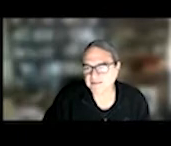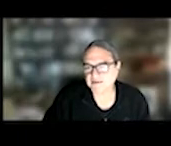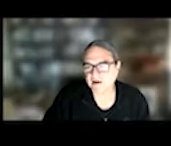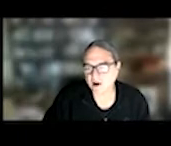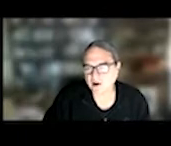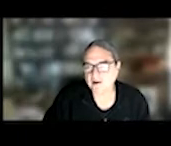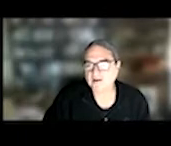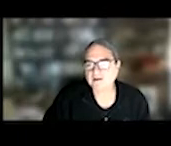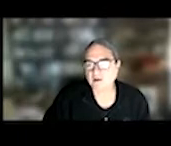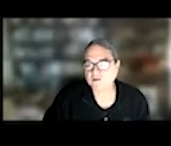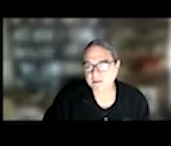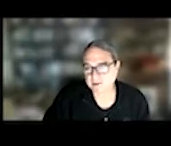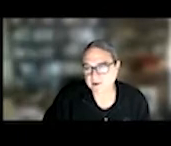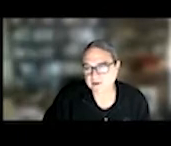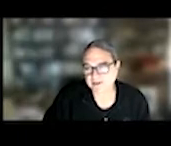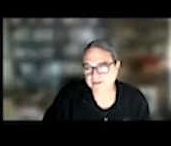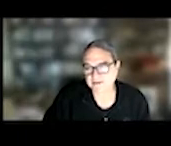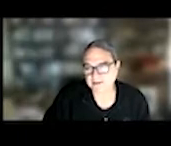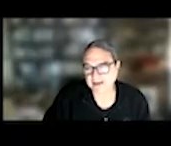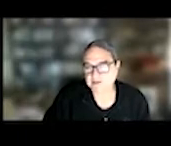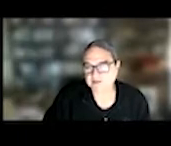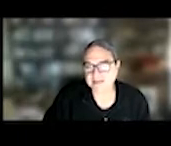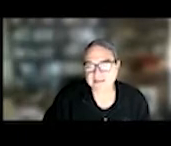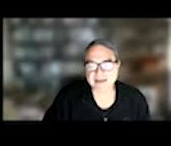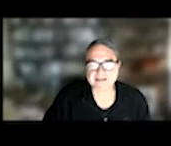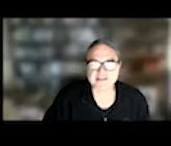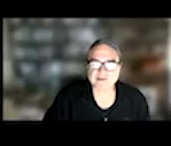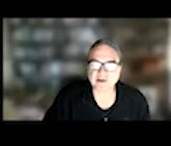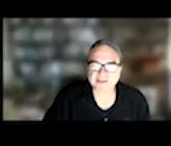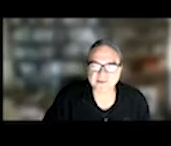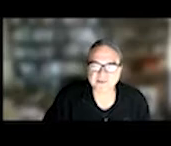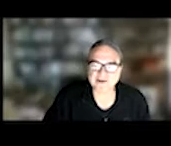are culturally American Indian and actually there's at the Baskins across North America